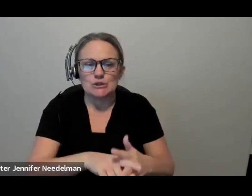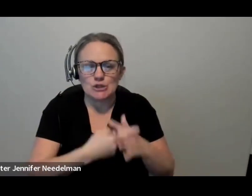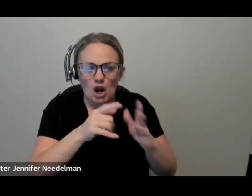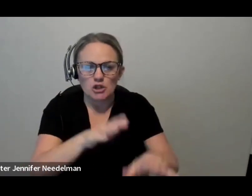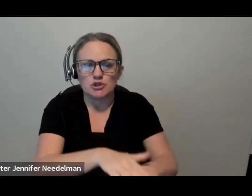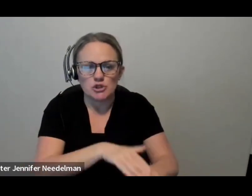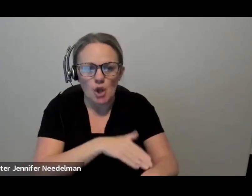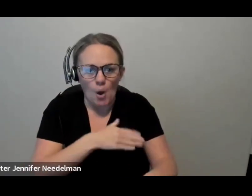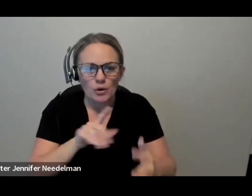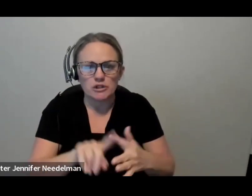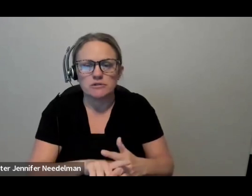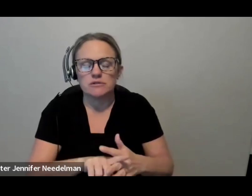how to navigate a,